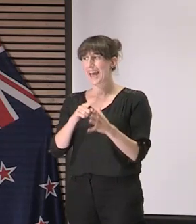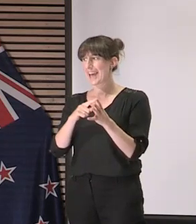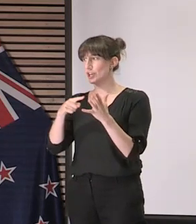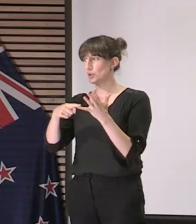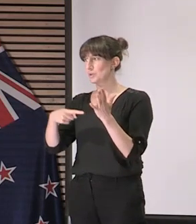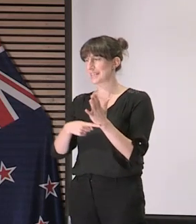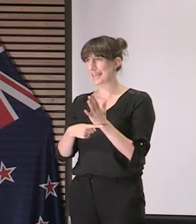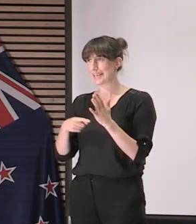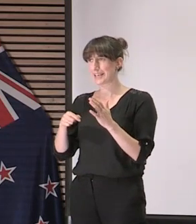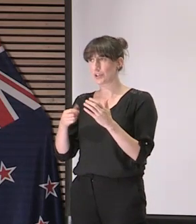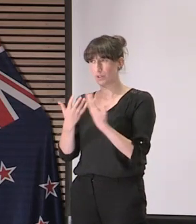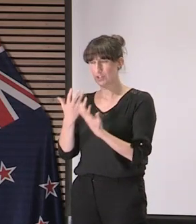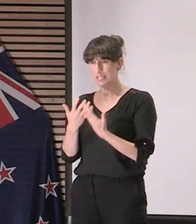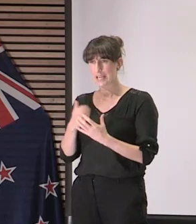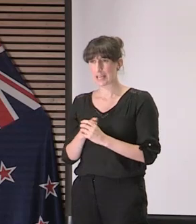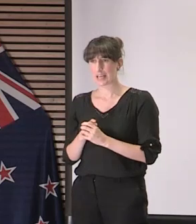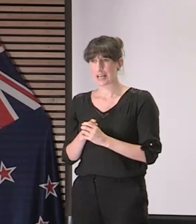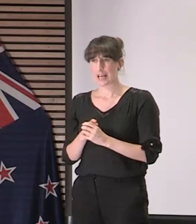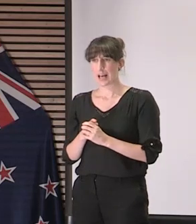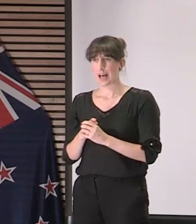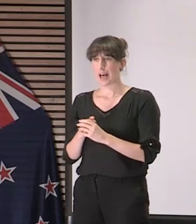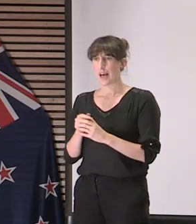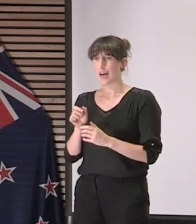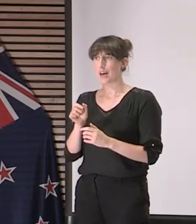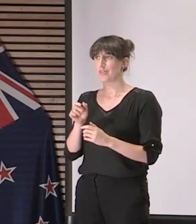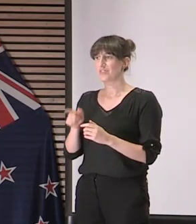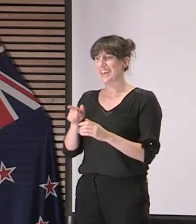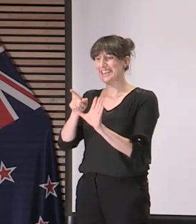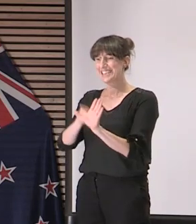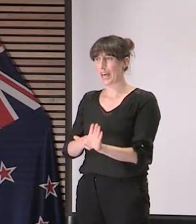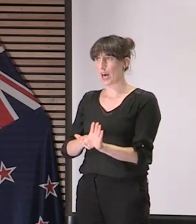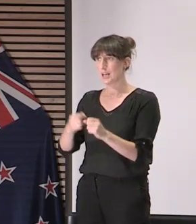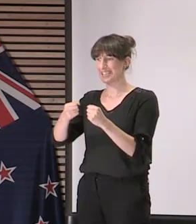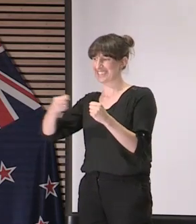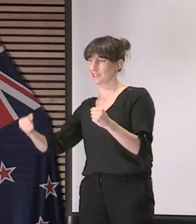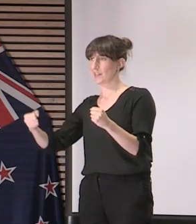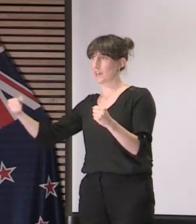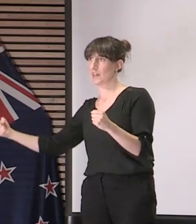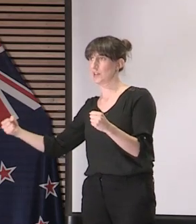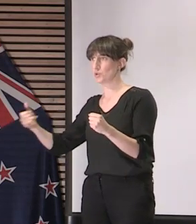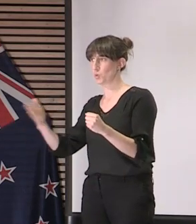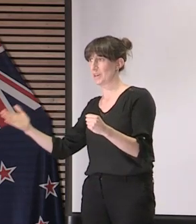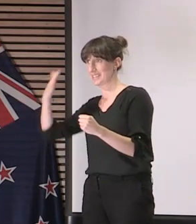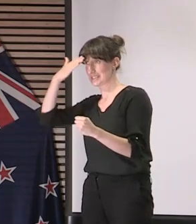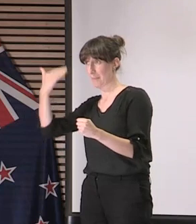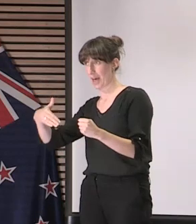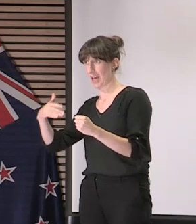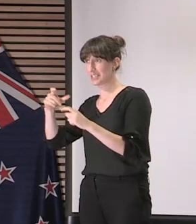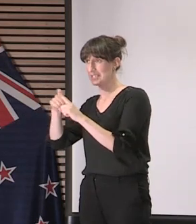The plan to change all their papers one at a time, in one month blocks, to stop